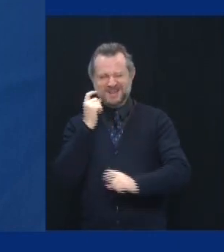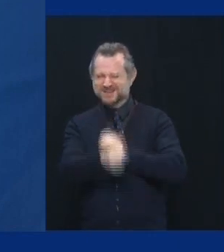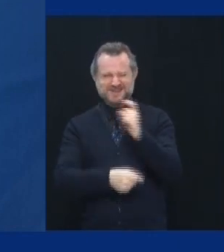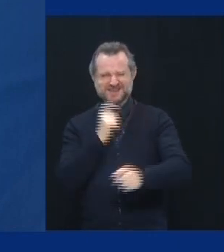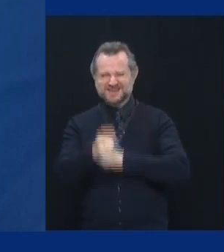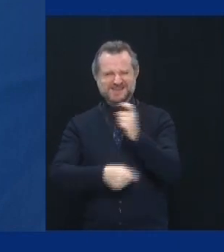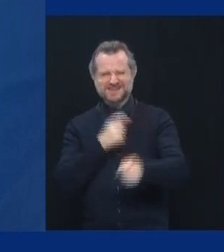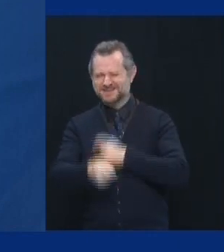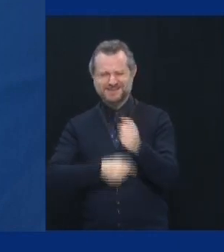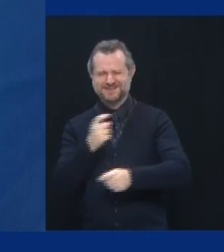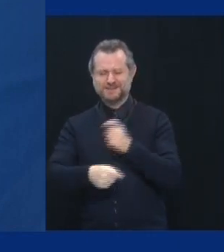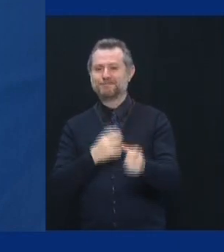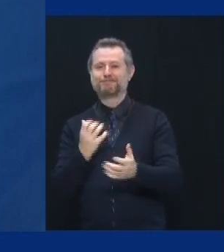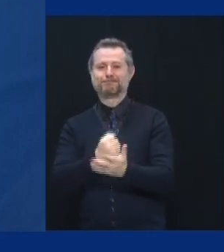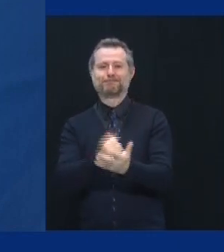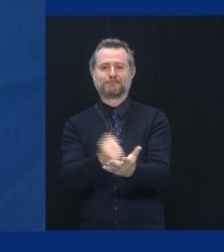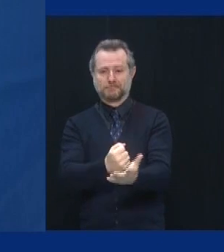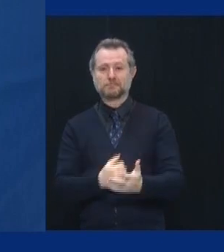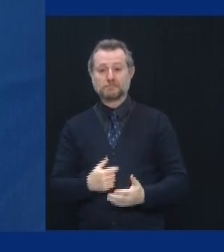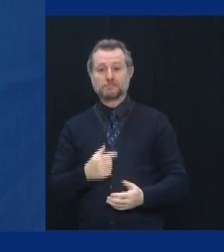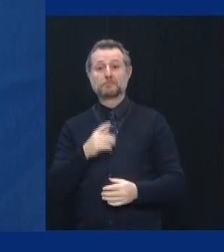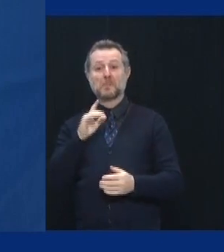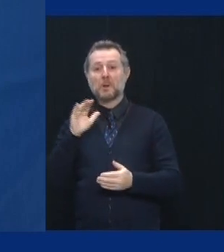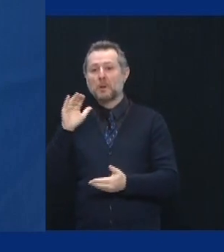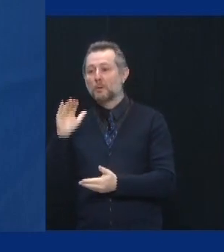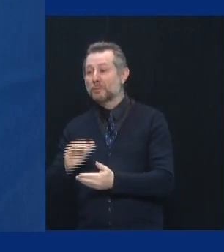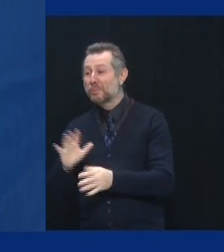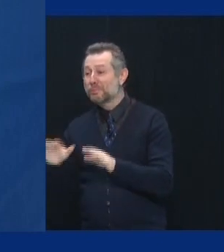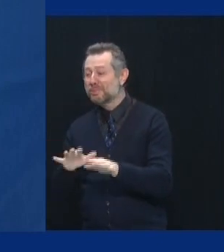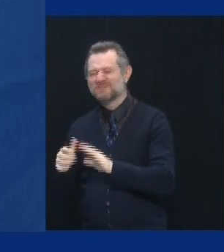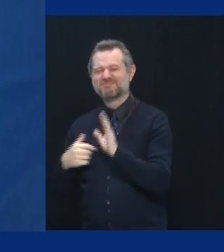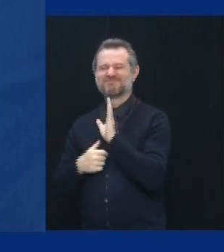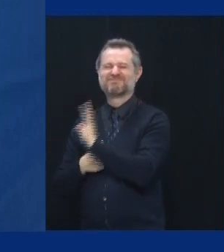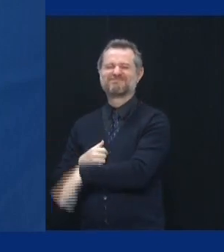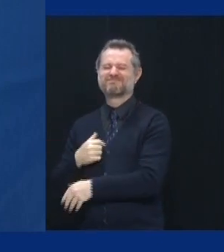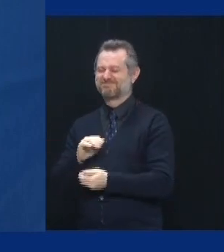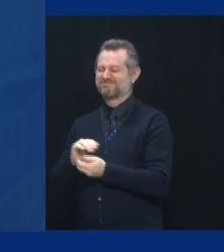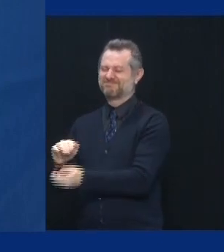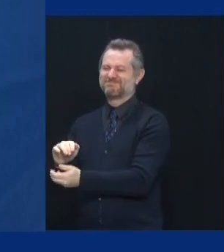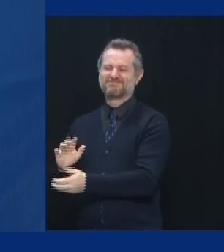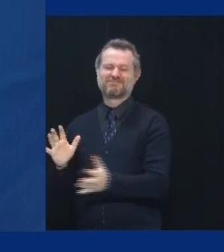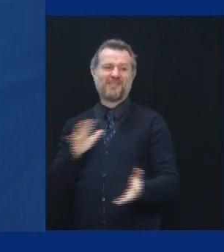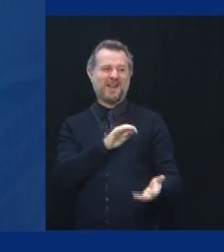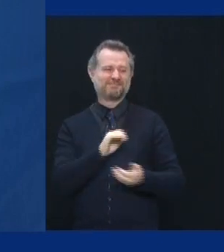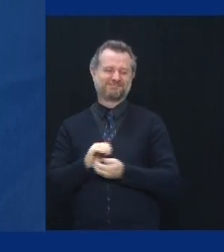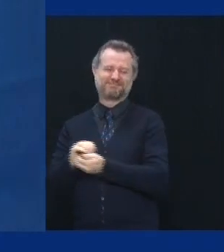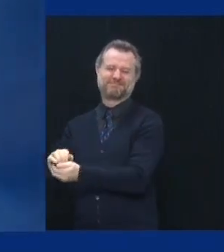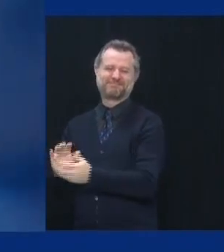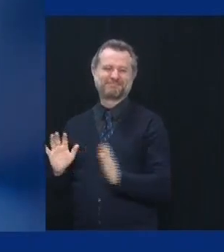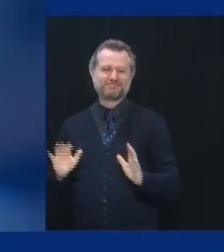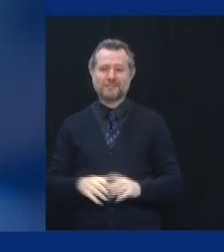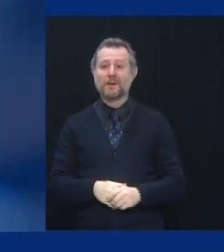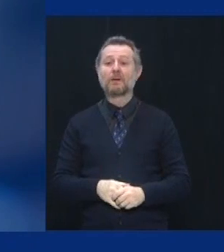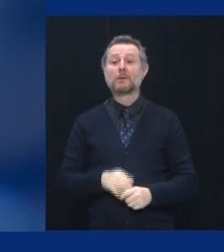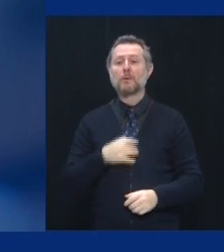THEM LESS, IF ANY, OF THE NEW ALLOCATION. THEY HAVE ENOUGH TO DO THEIR STAFF, BUT WE WANT TO MAKE SURE THE HIGHER PERFORMING FACILITIES